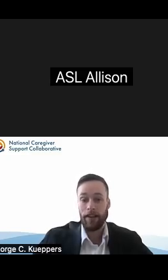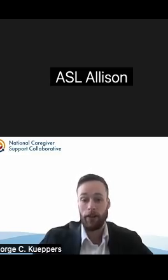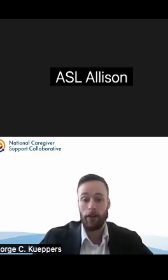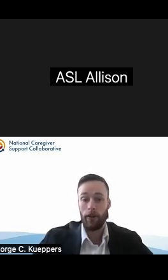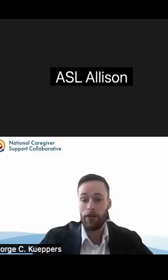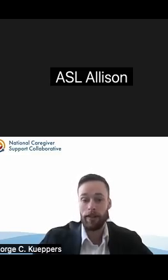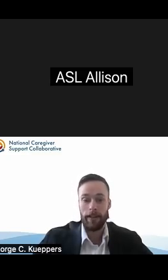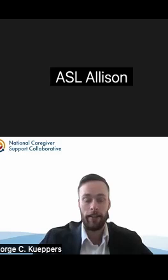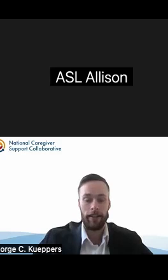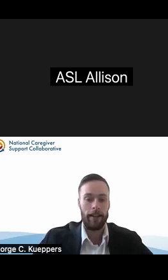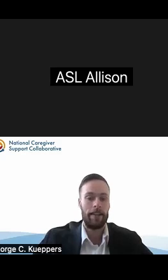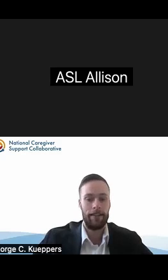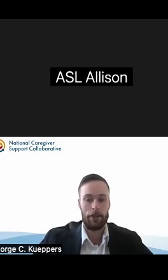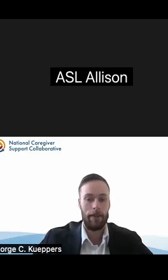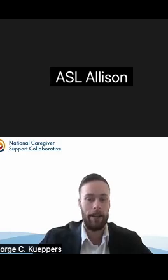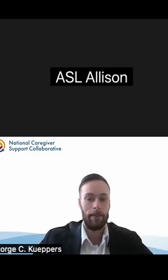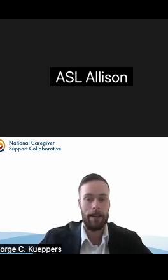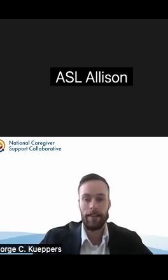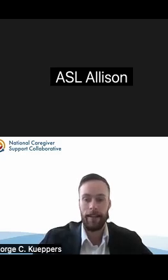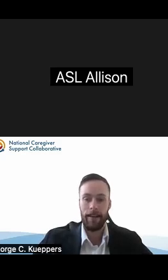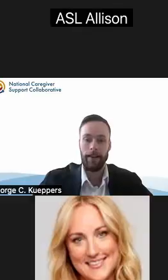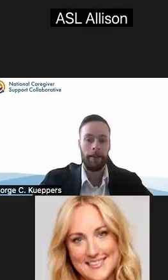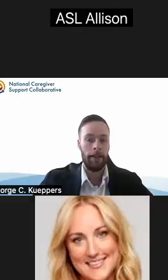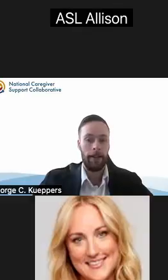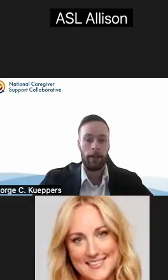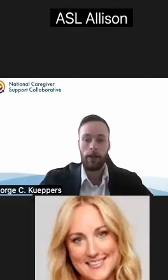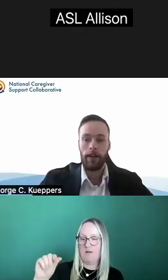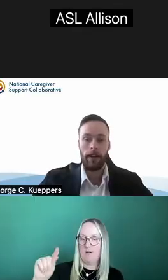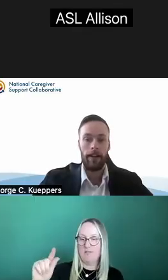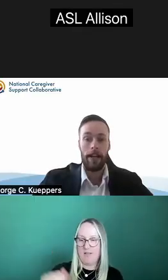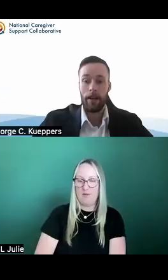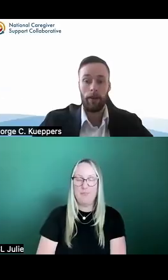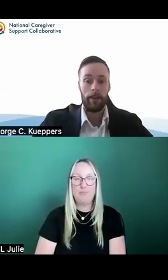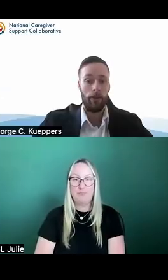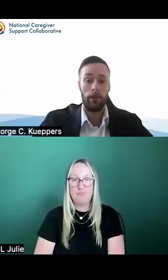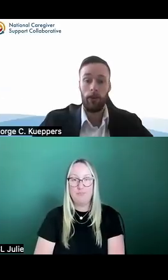answer questions and guide decision-making based on data. Third, aging networks can use